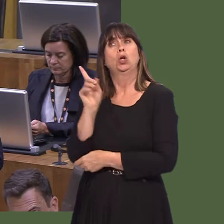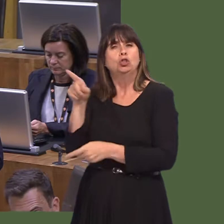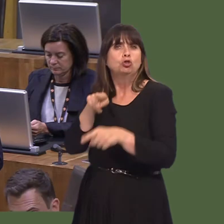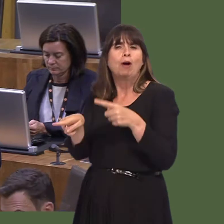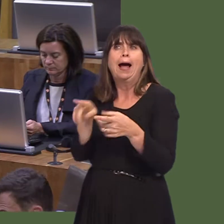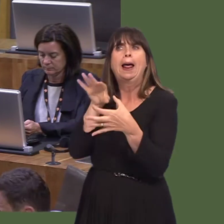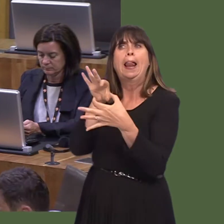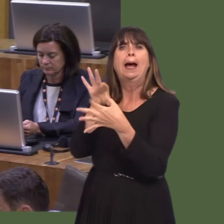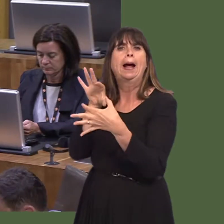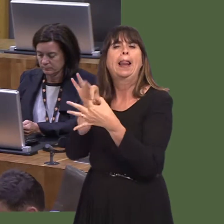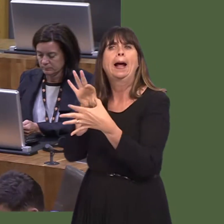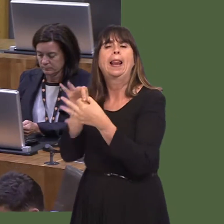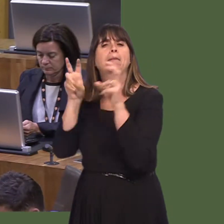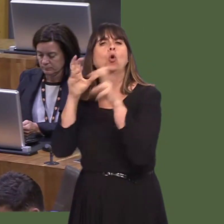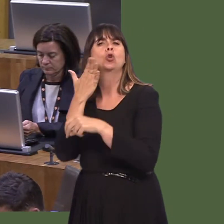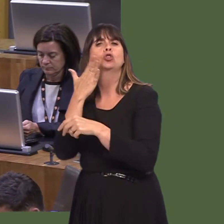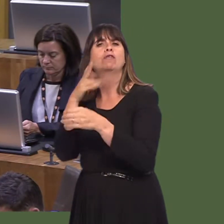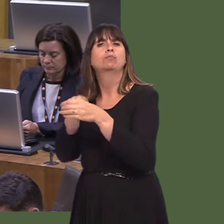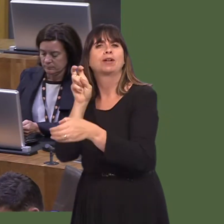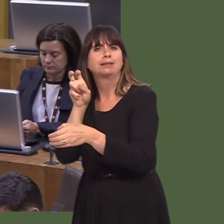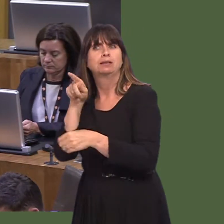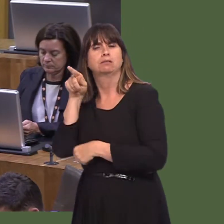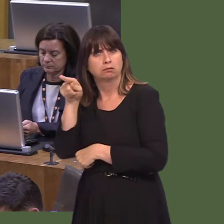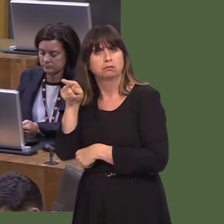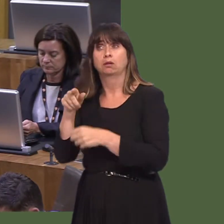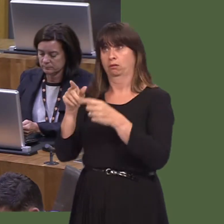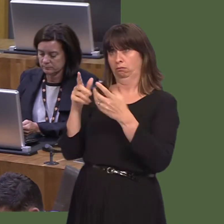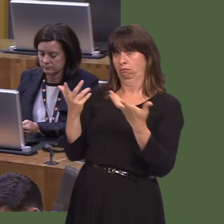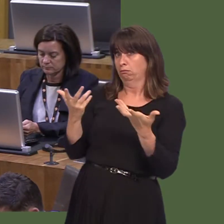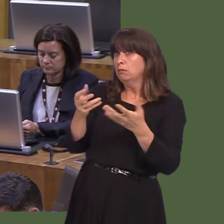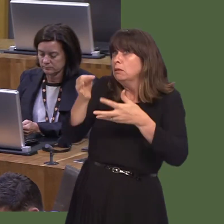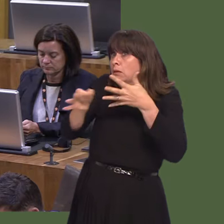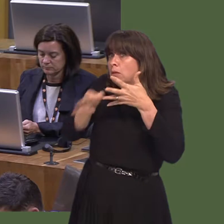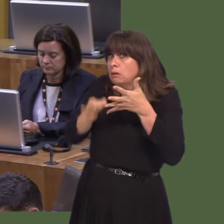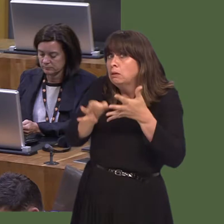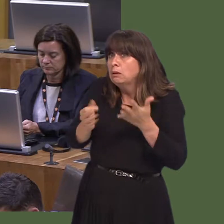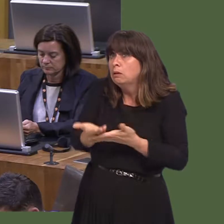We don't know yet what will be in the trade White Paper; it hasn't been shared with us in its entirety. We don't know that the detail will be.